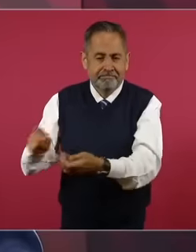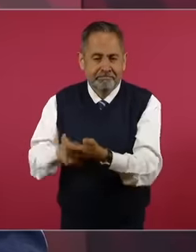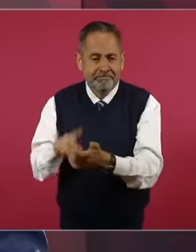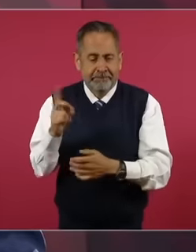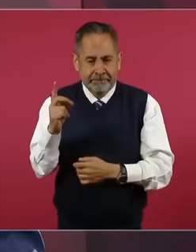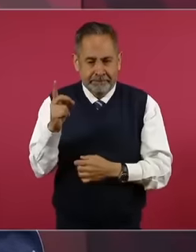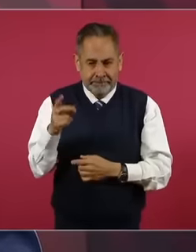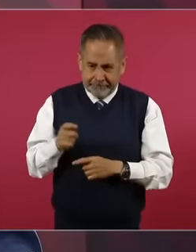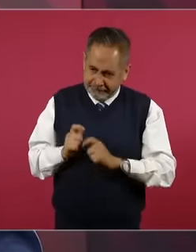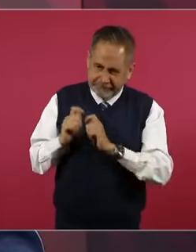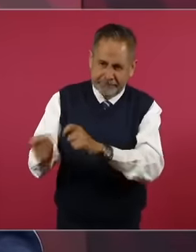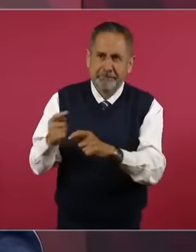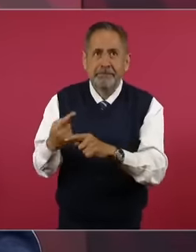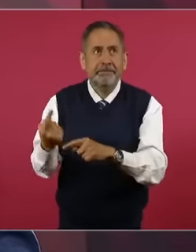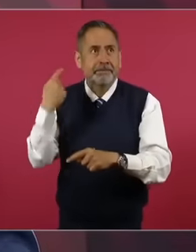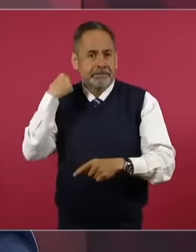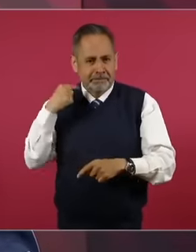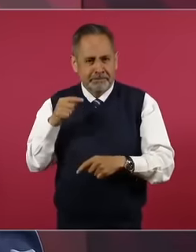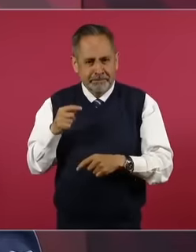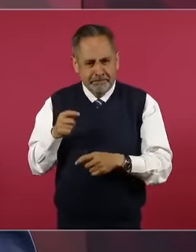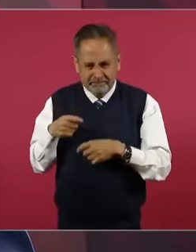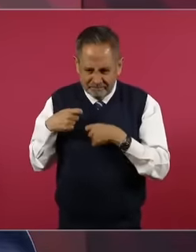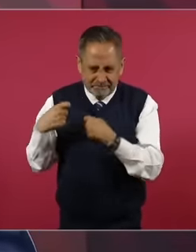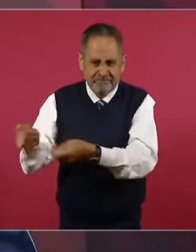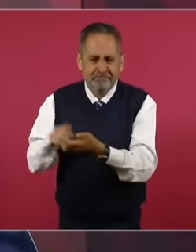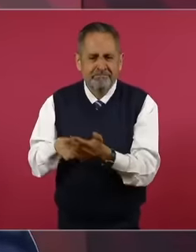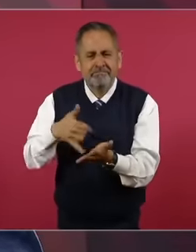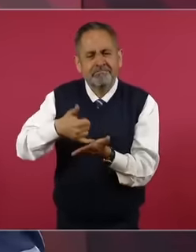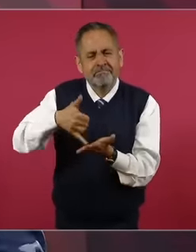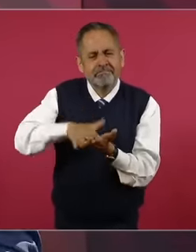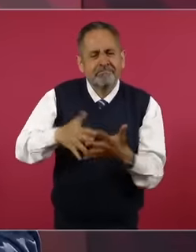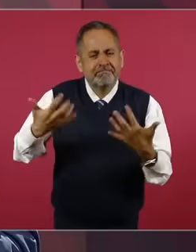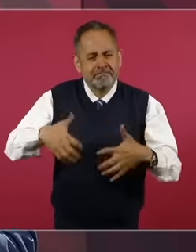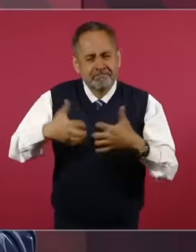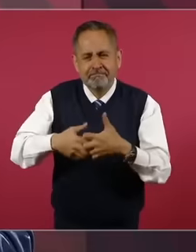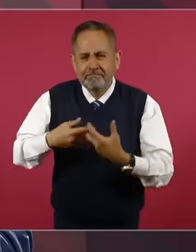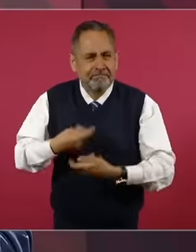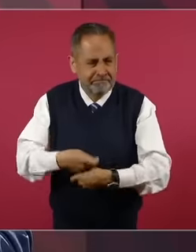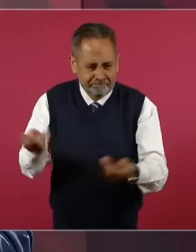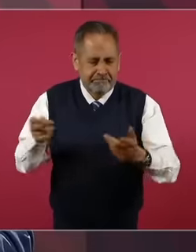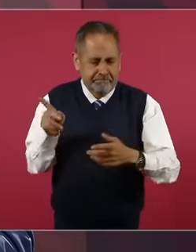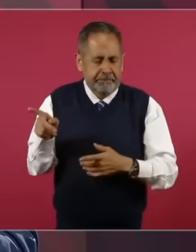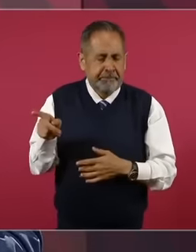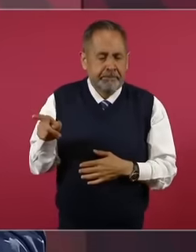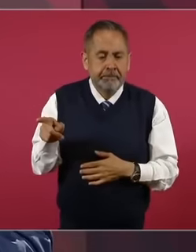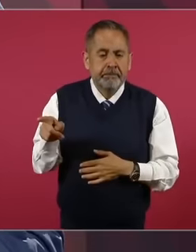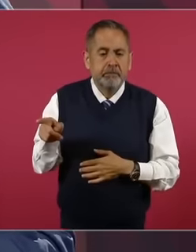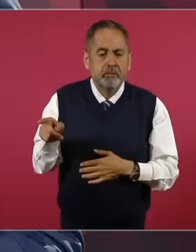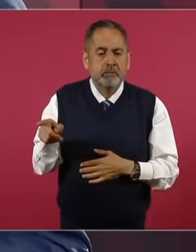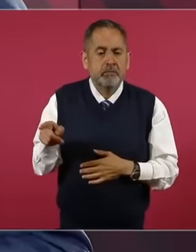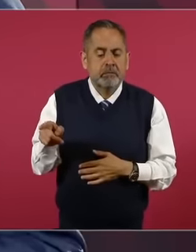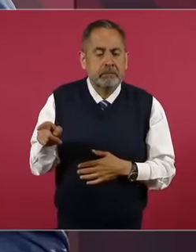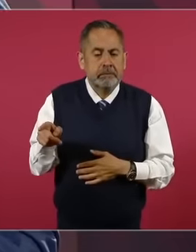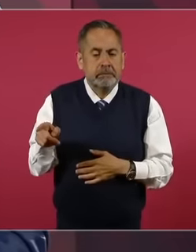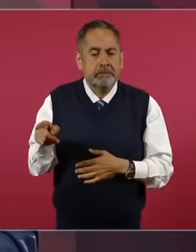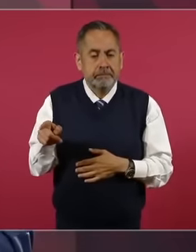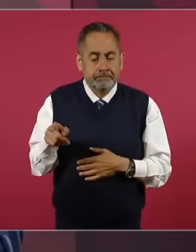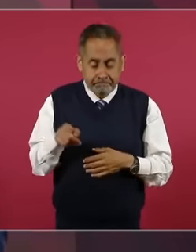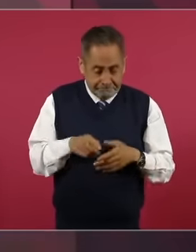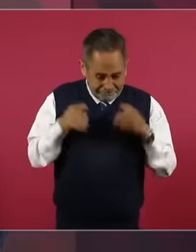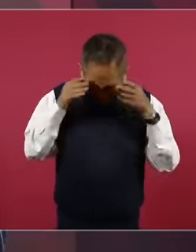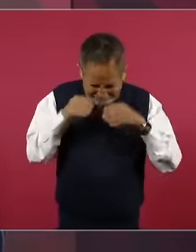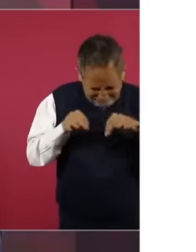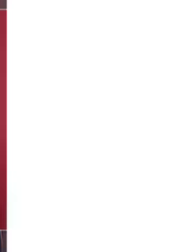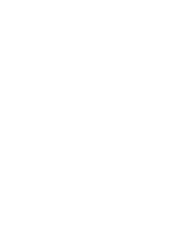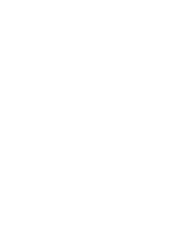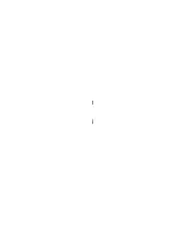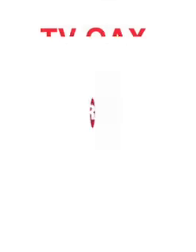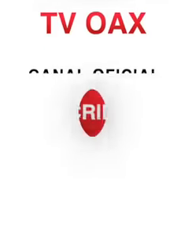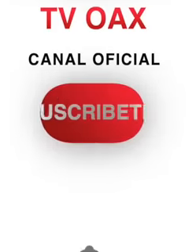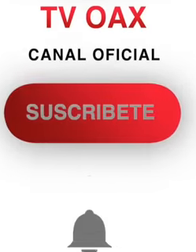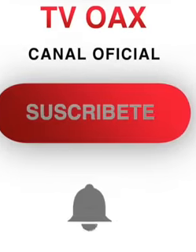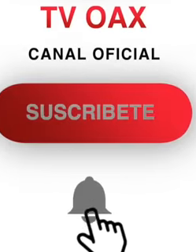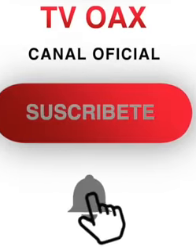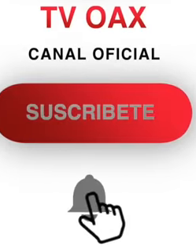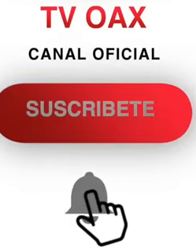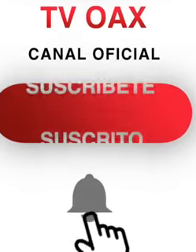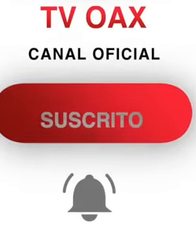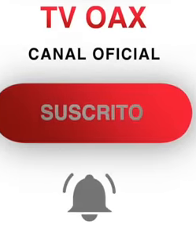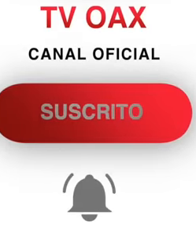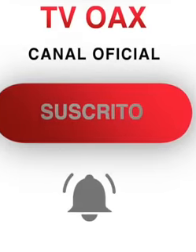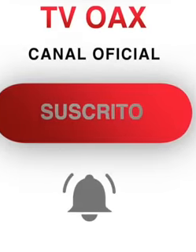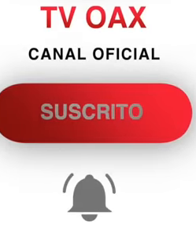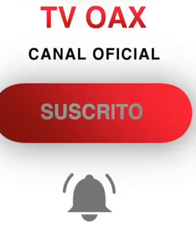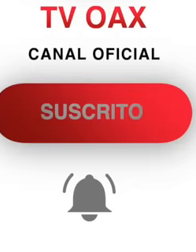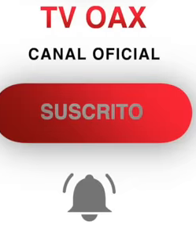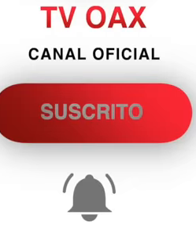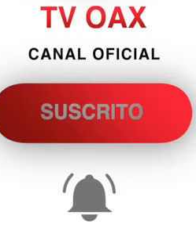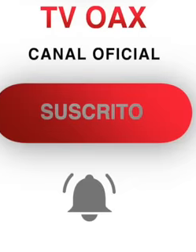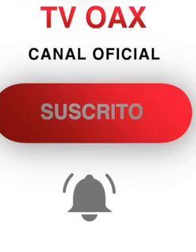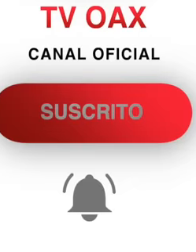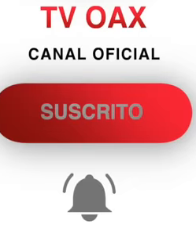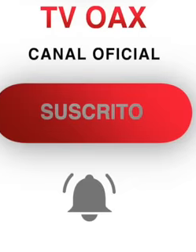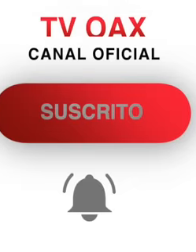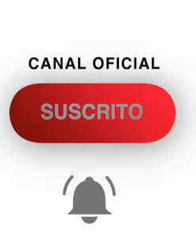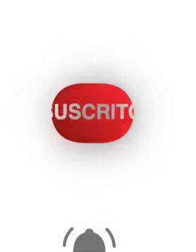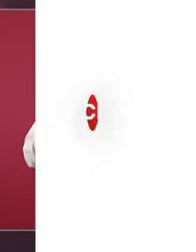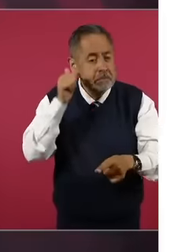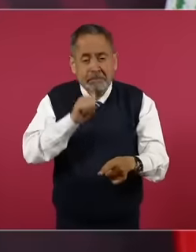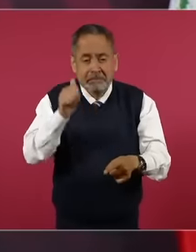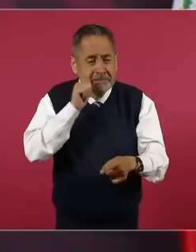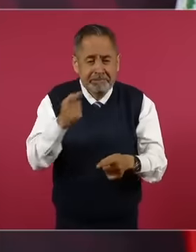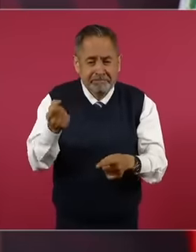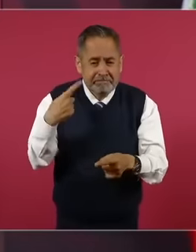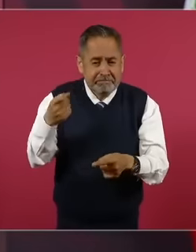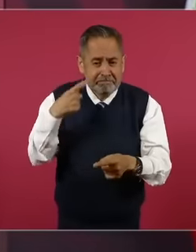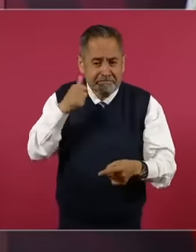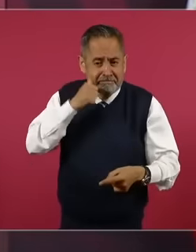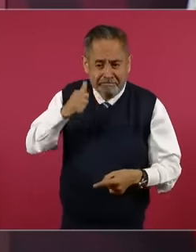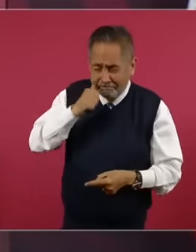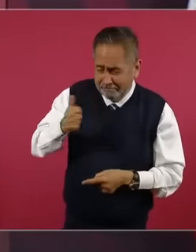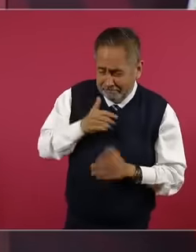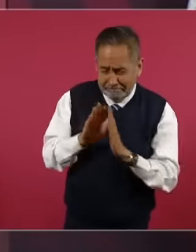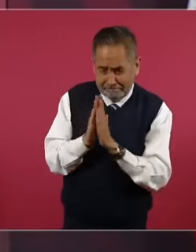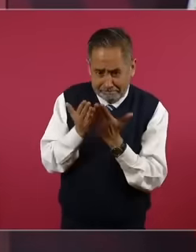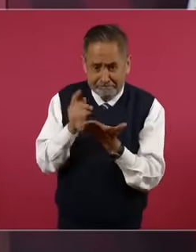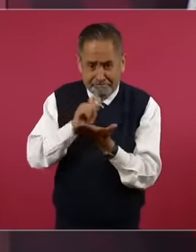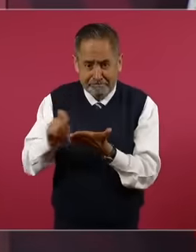of last year to the I was passionate about this editorial, that is, all the books he wrote I was passionate about.